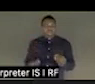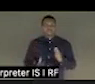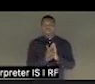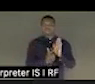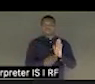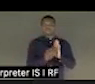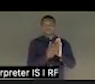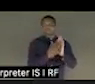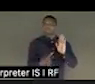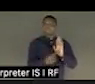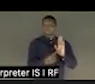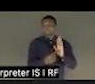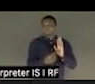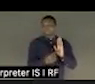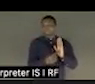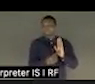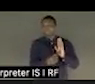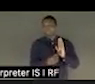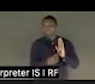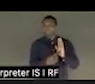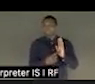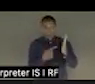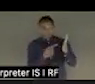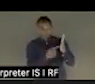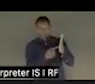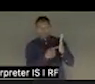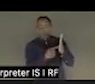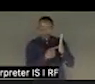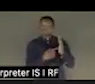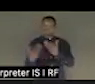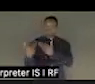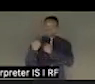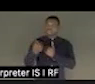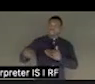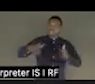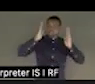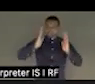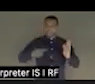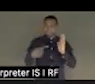And to bridge that gap, quite a lot of activities are going on.